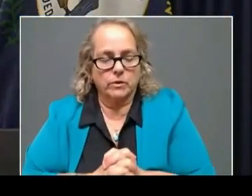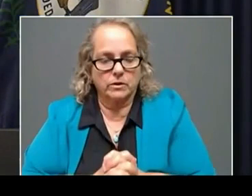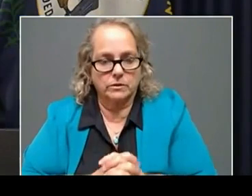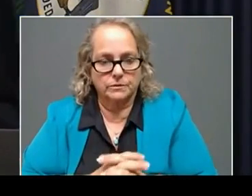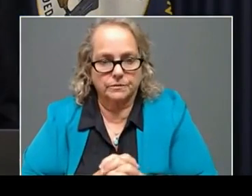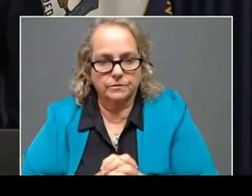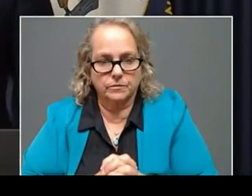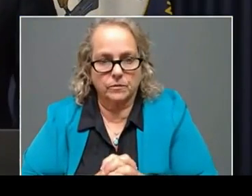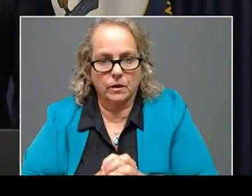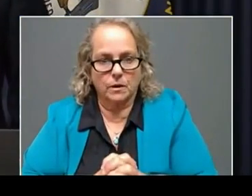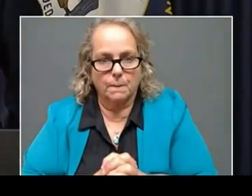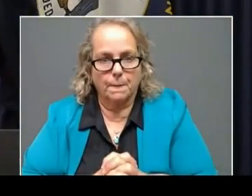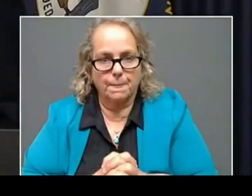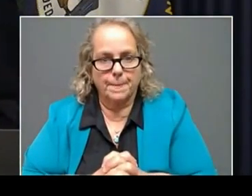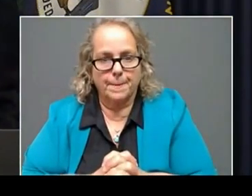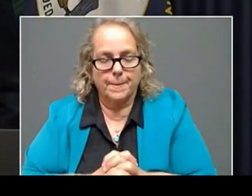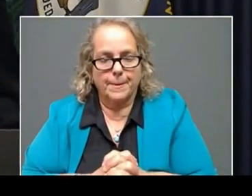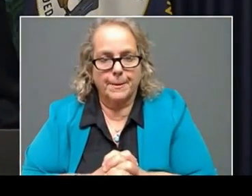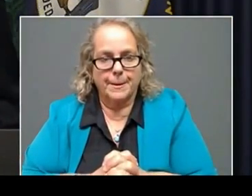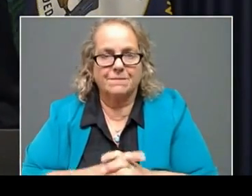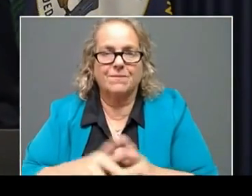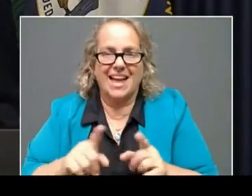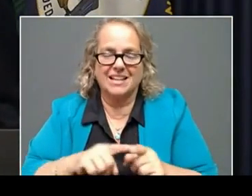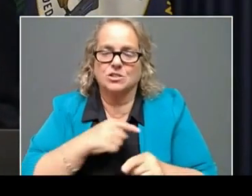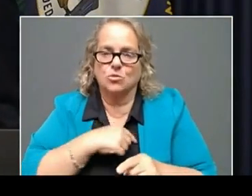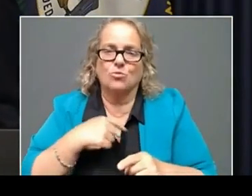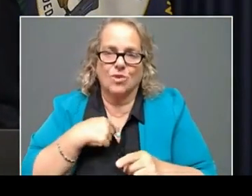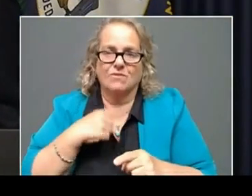So you know, as we've been talking about that, I think the numbers